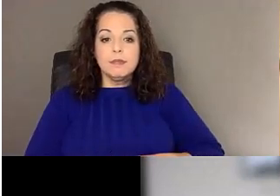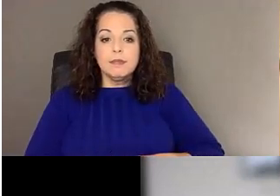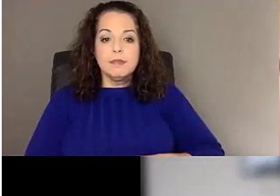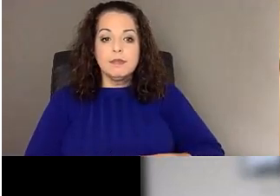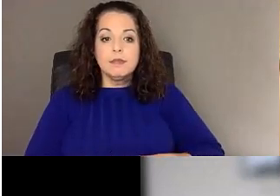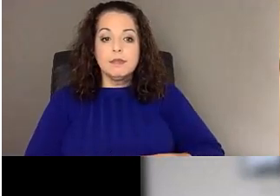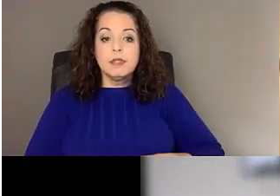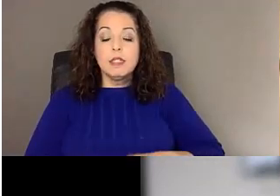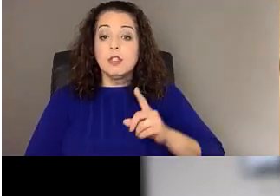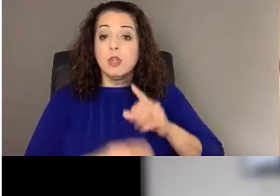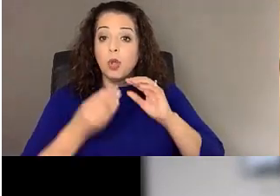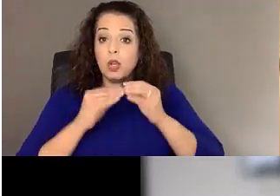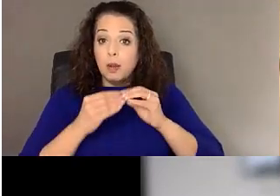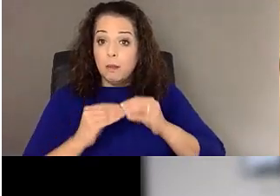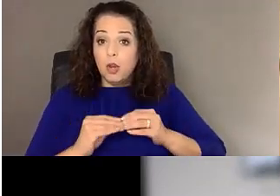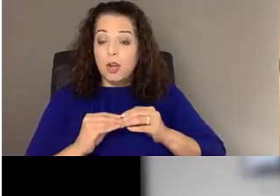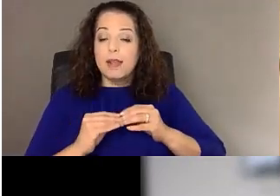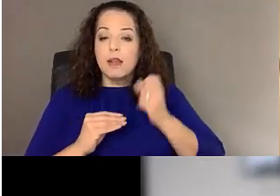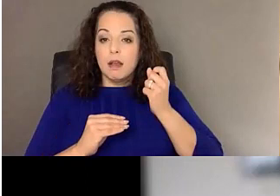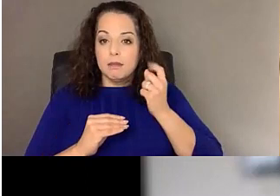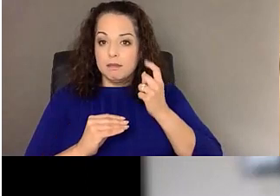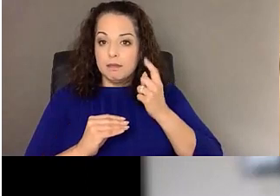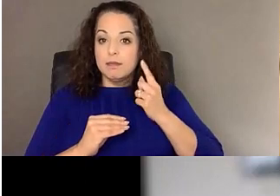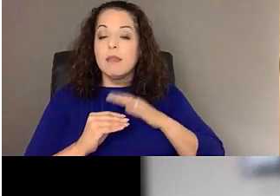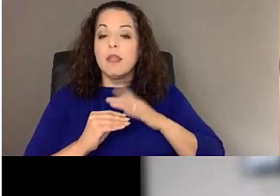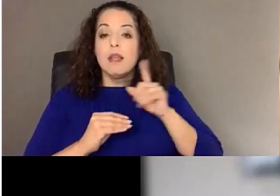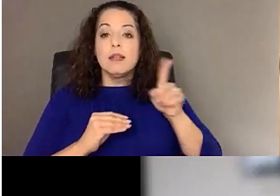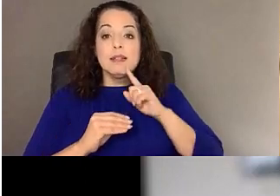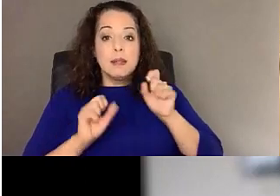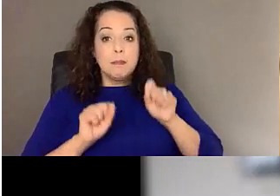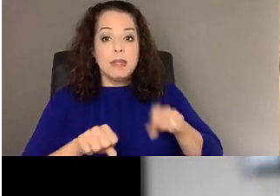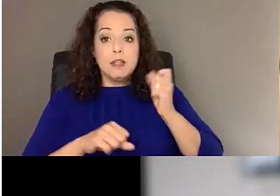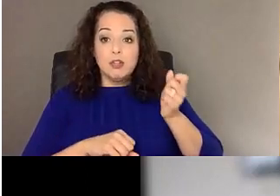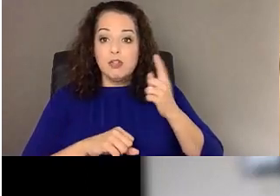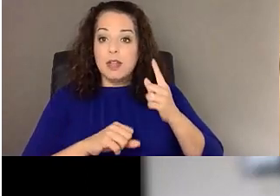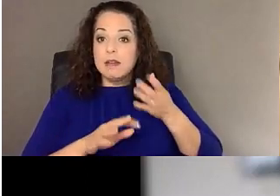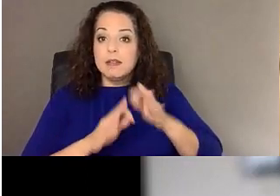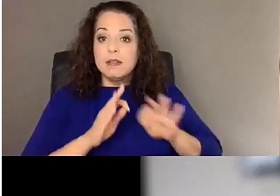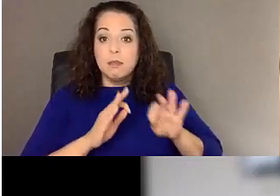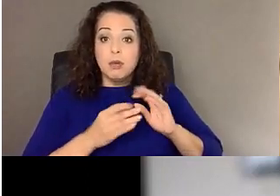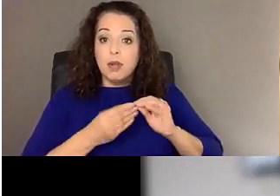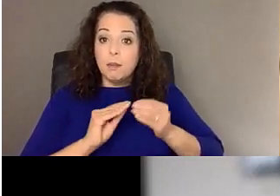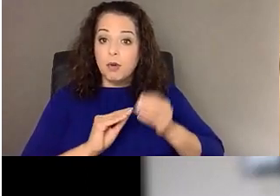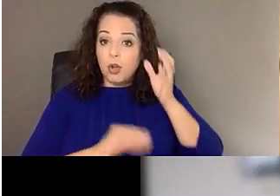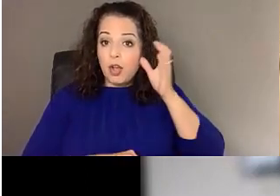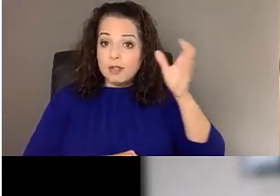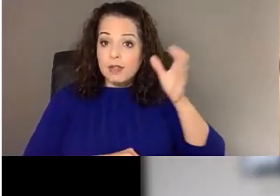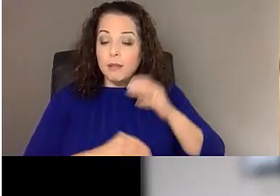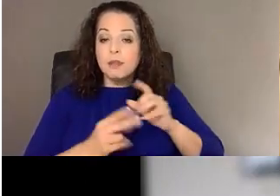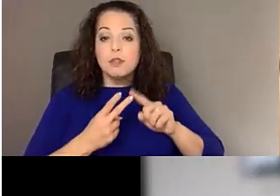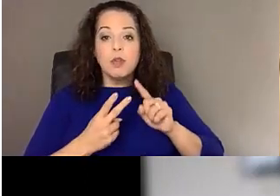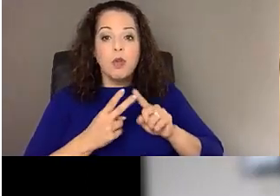Numerical literacy is the ability to understand and use simple numerical concepts. And graph literacy is the ability